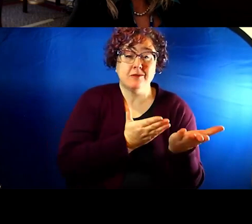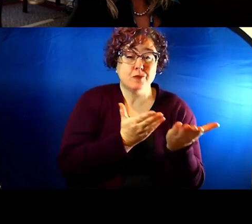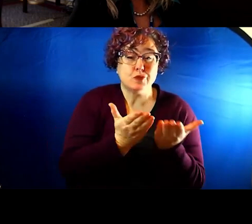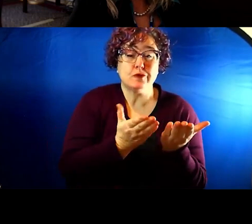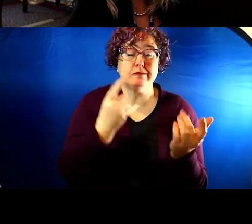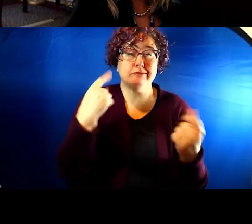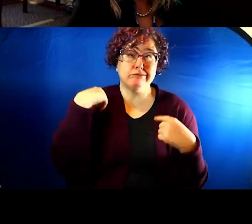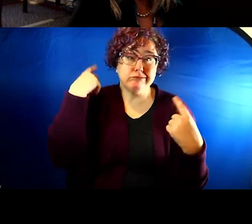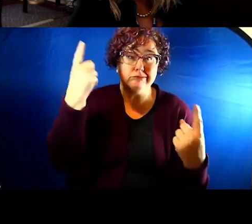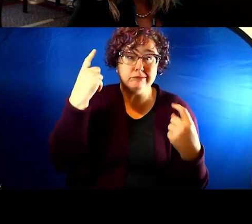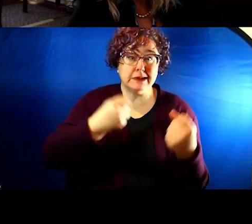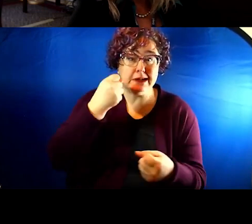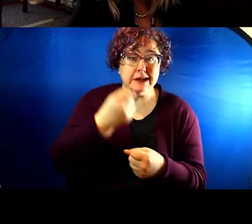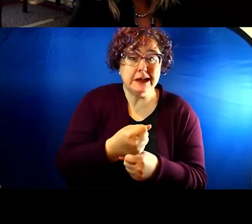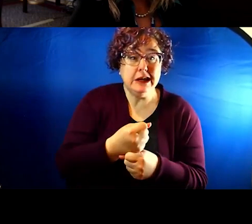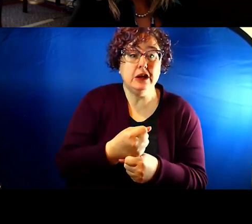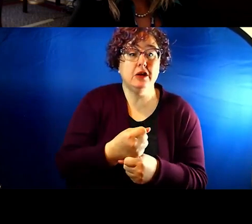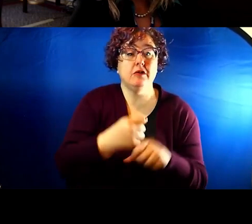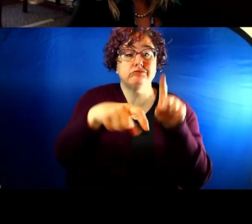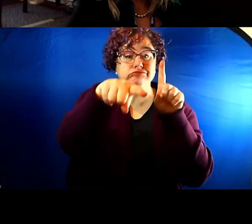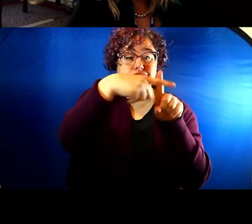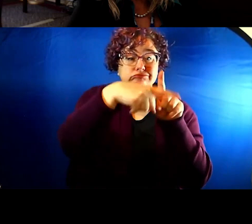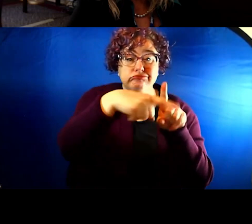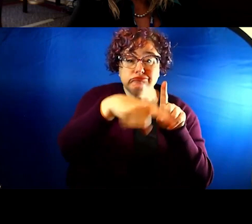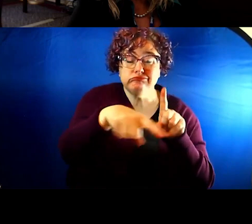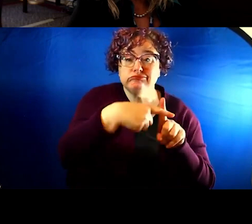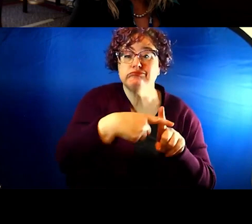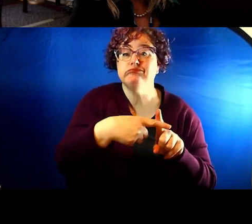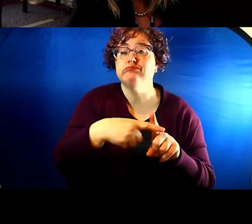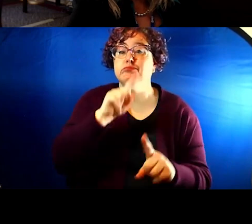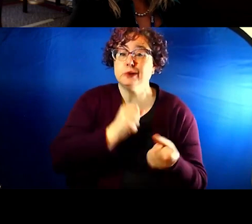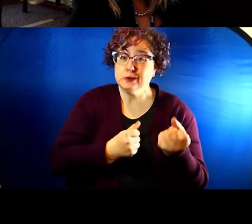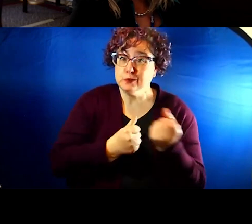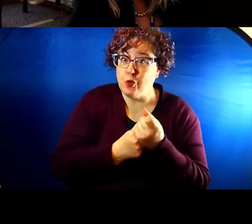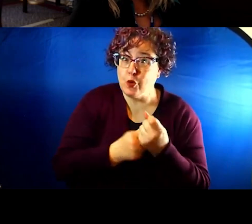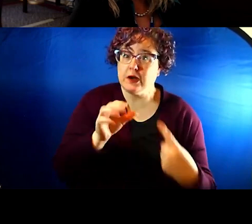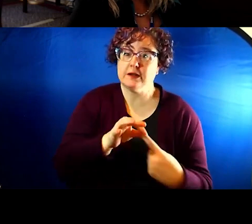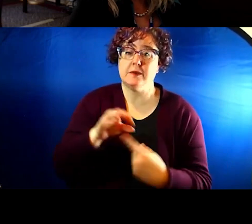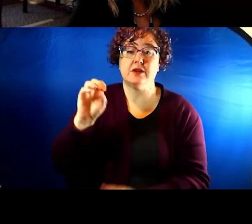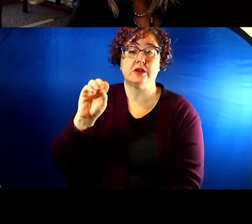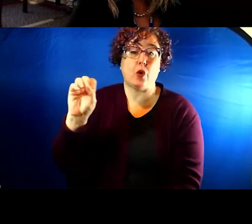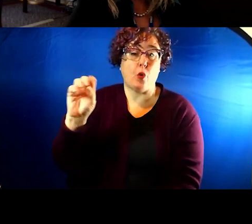THEY FEEL REALLY SUPPORTED FOR THE OCCUPATIONAL THERAPY THAT IS PROVIDED AS PART